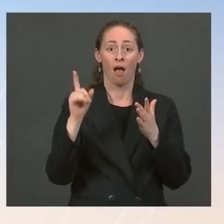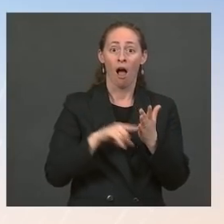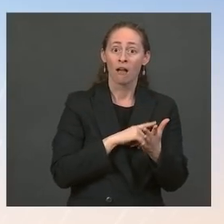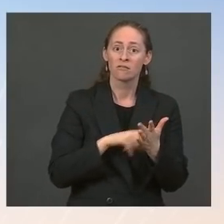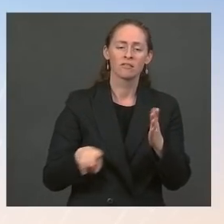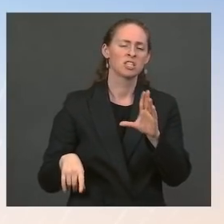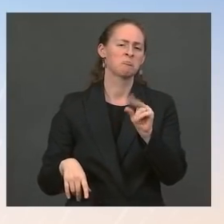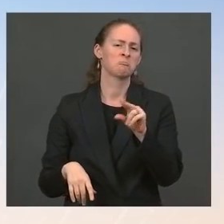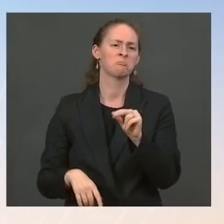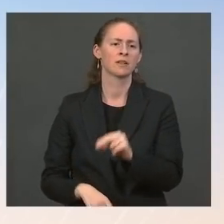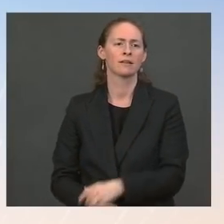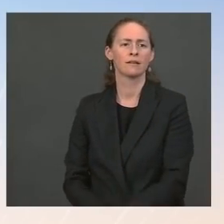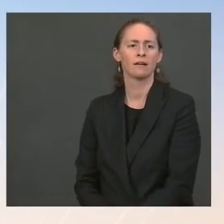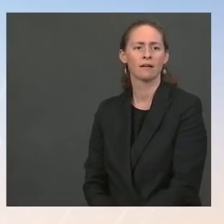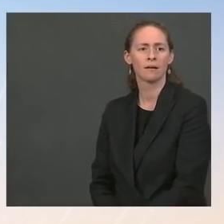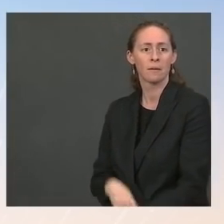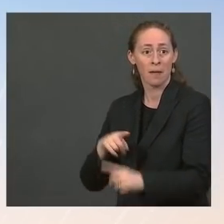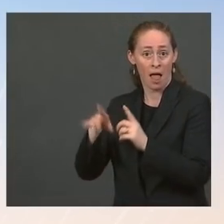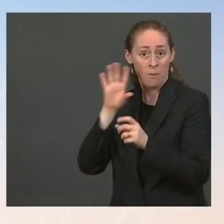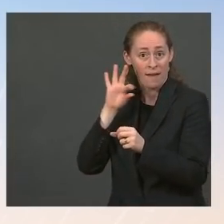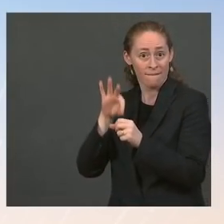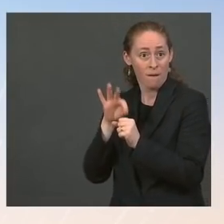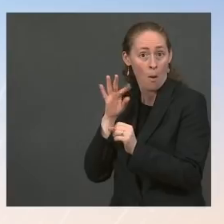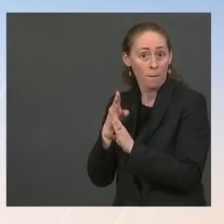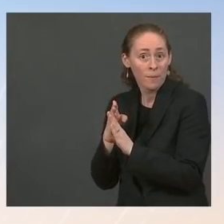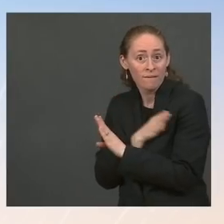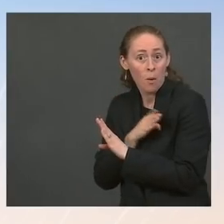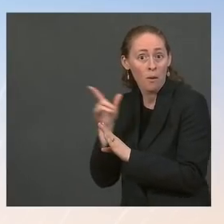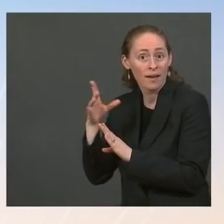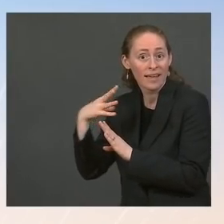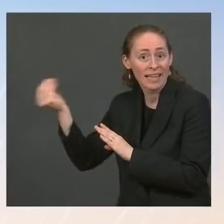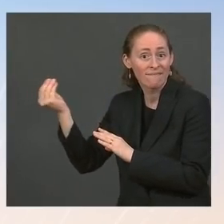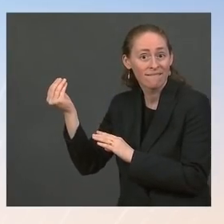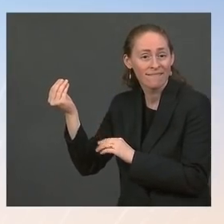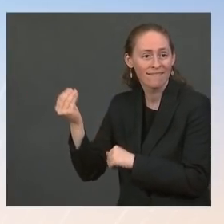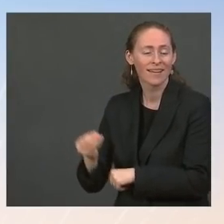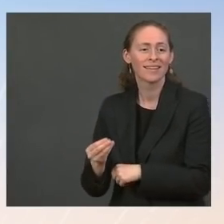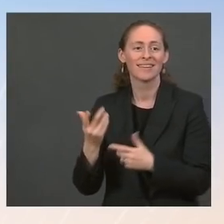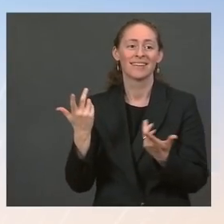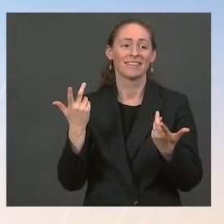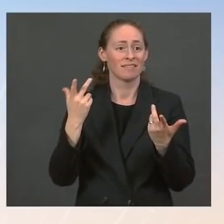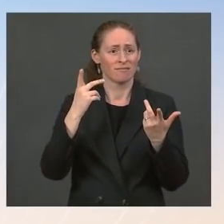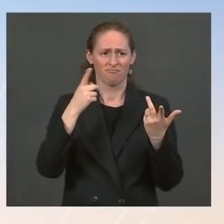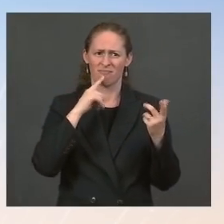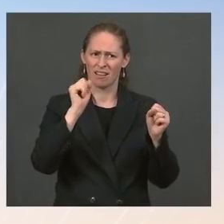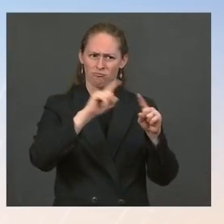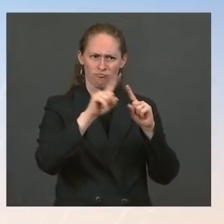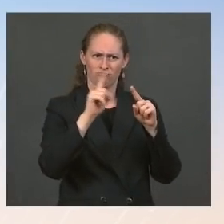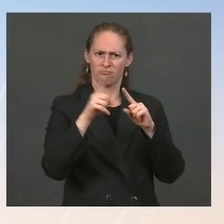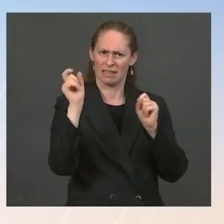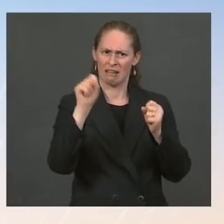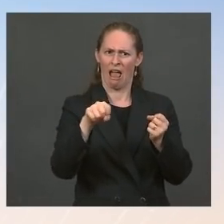before his departure or to wait until afterward? Ms. Psaki: There are a range of ways to sign legislation into law even if the President is not here.